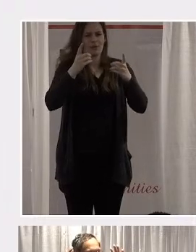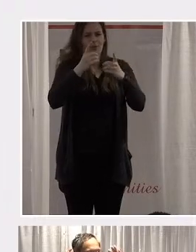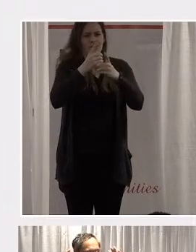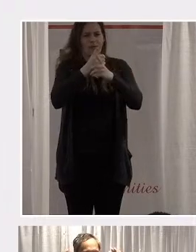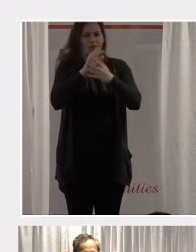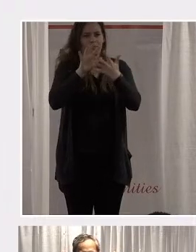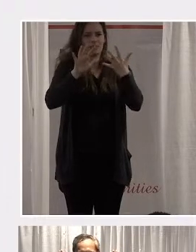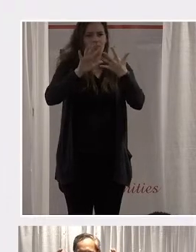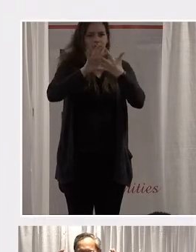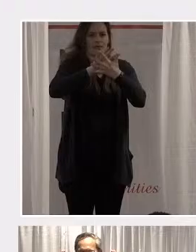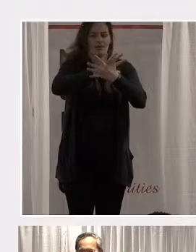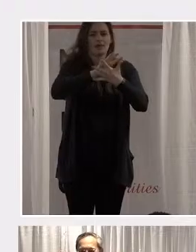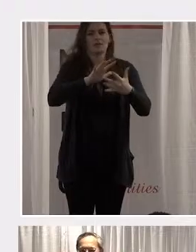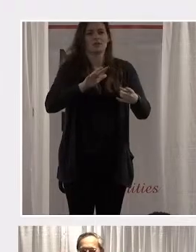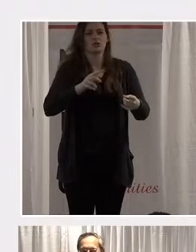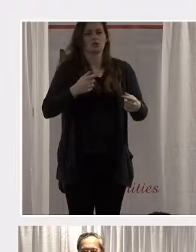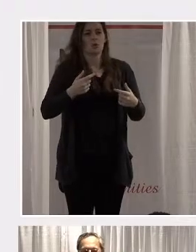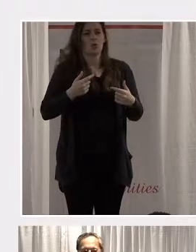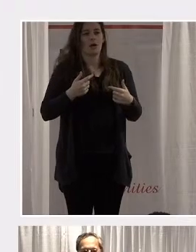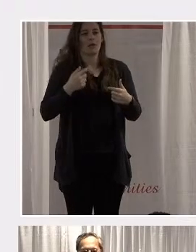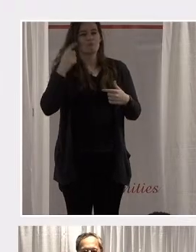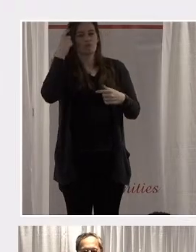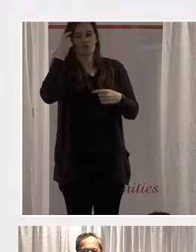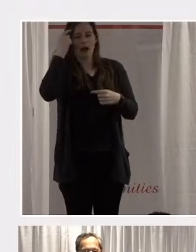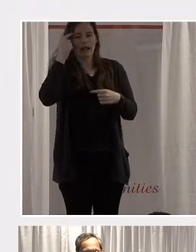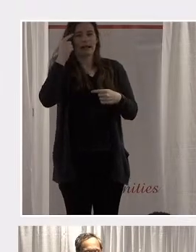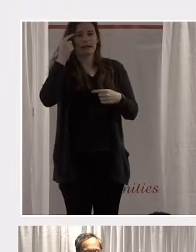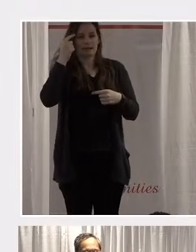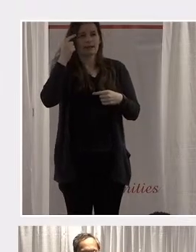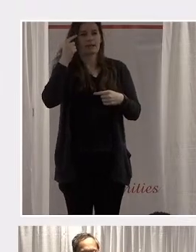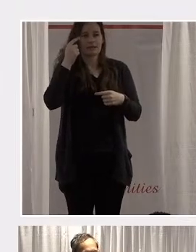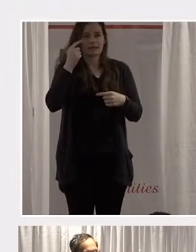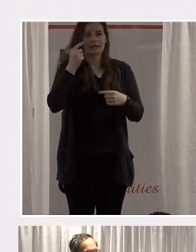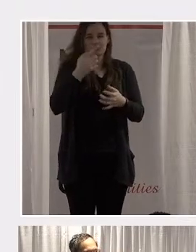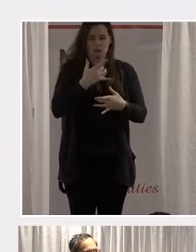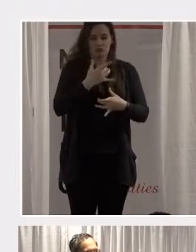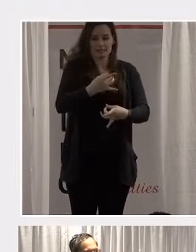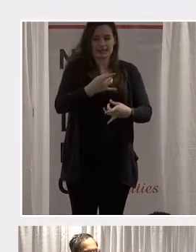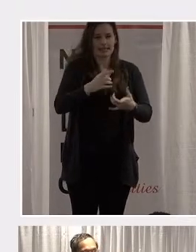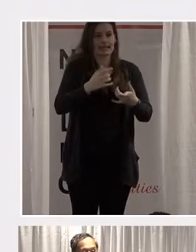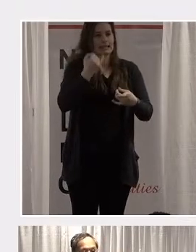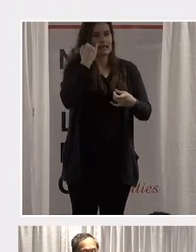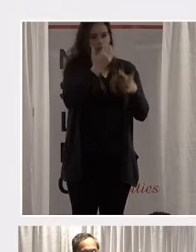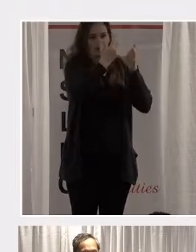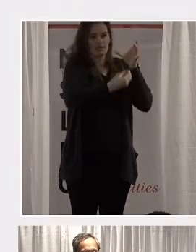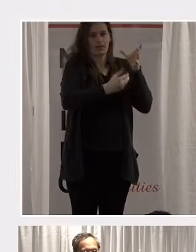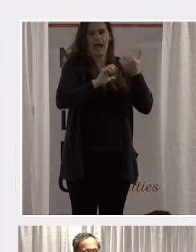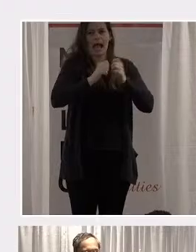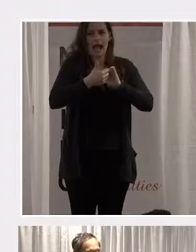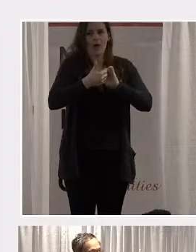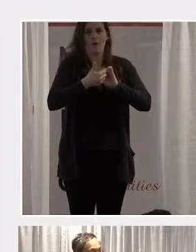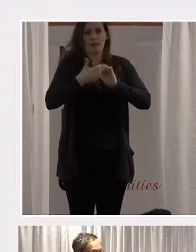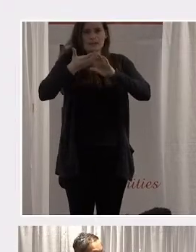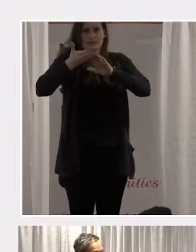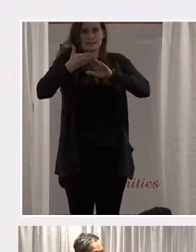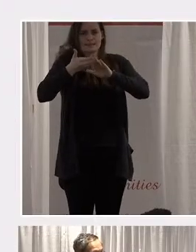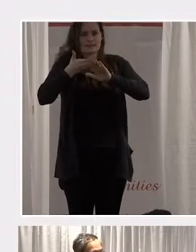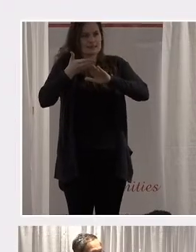BUT YOUR BRAIN HAS A FUNNY WAY OF COMPENSATING. AND I DON'T RECOGNIZE THAT I SEE DOUBLE